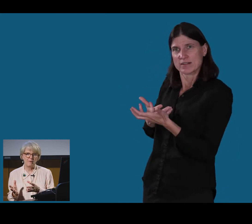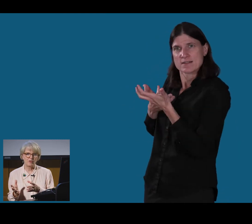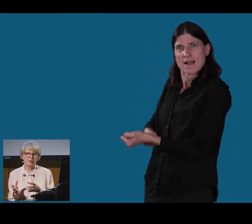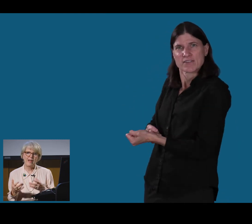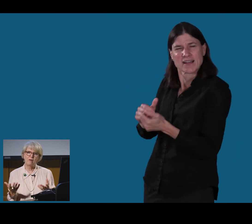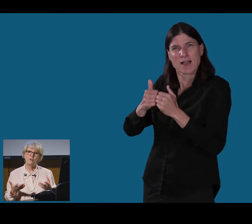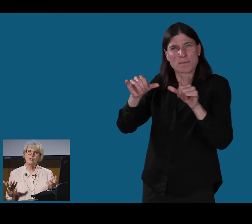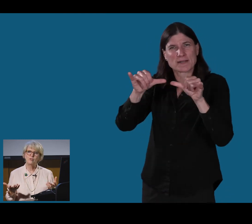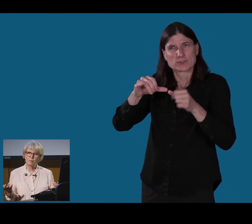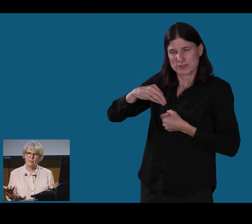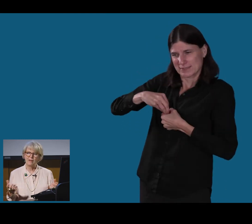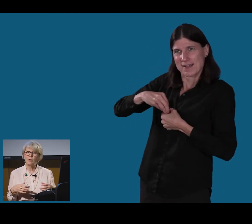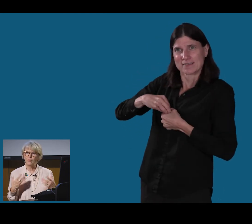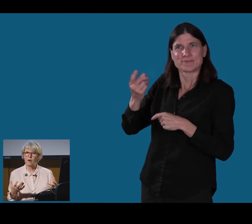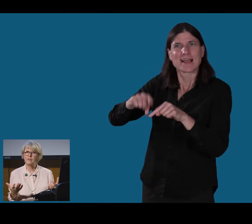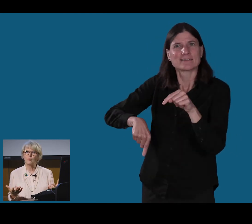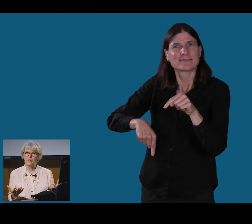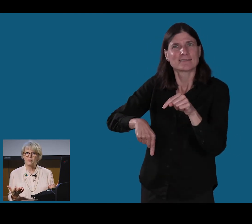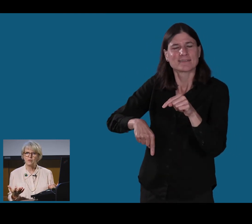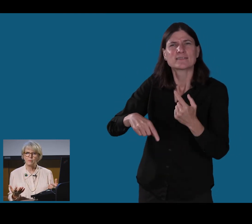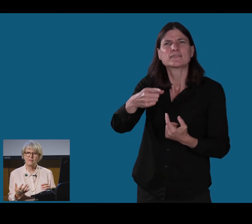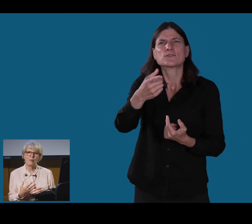and how do we determine that? Well there are different ways of determining that.